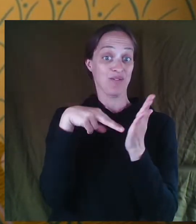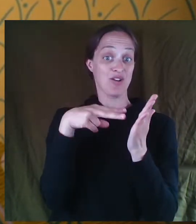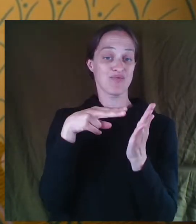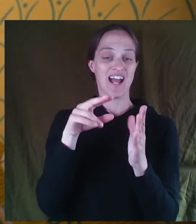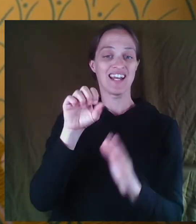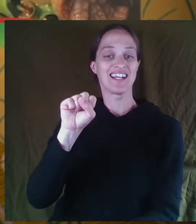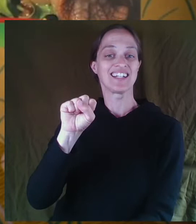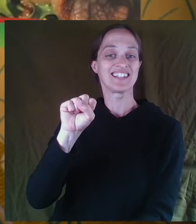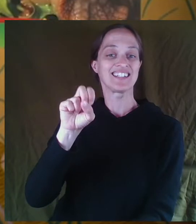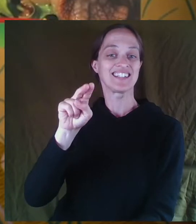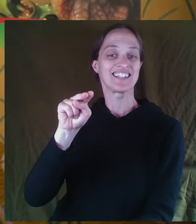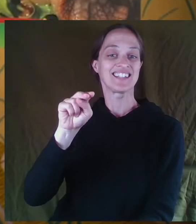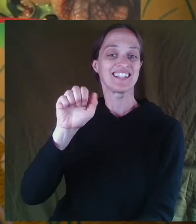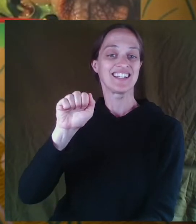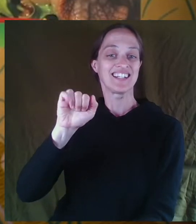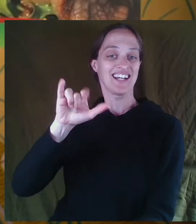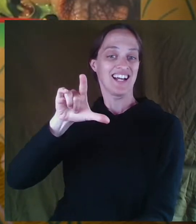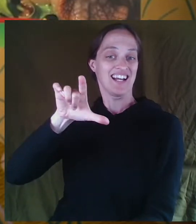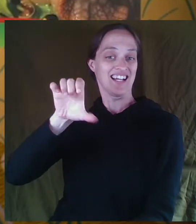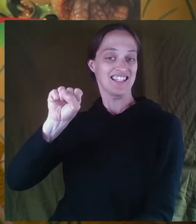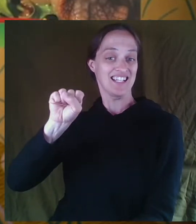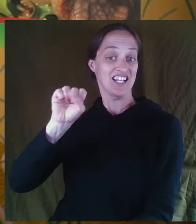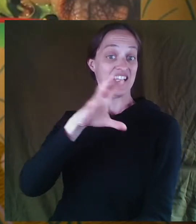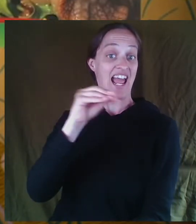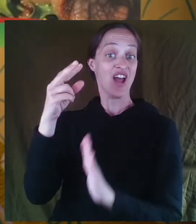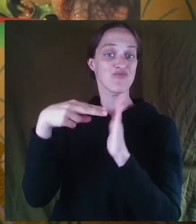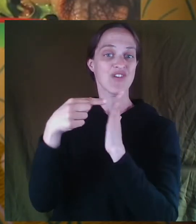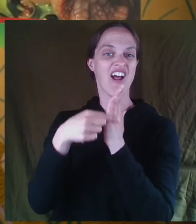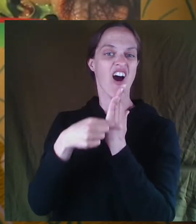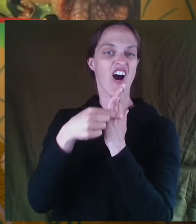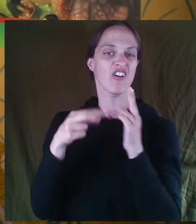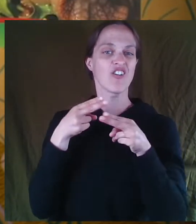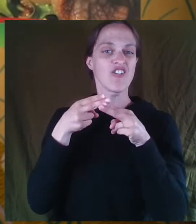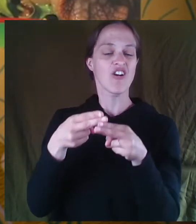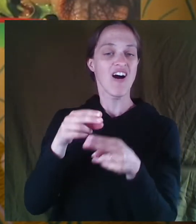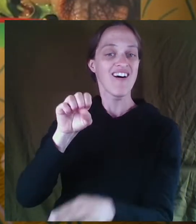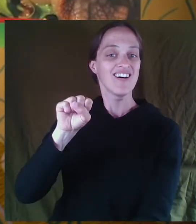we read "Snails" and we also ready the article "Snail Food"